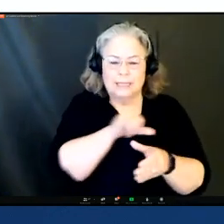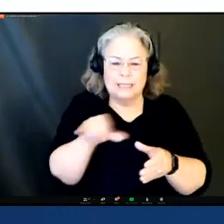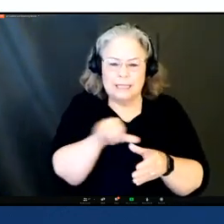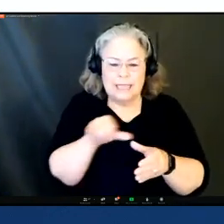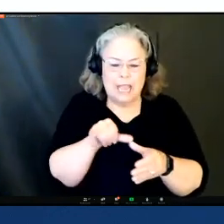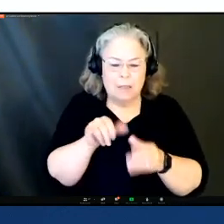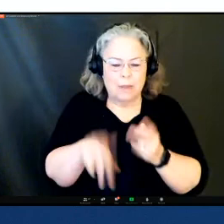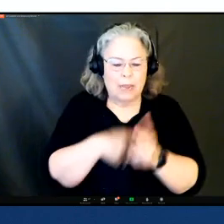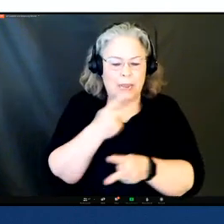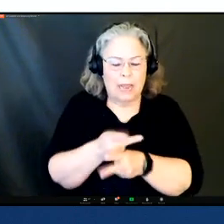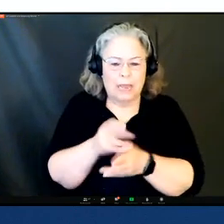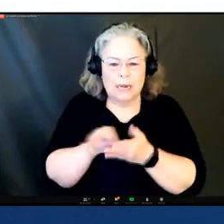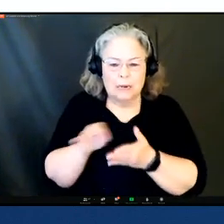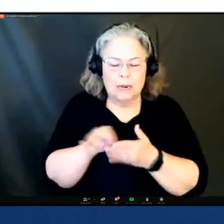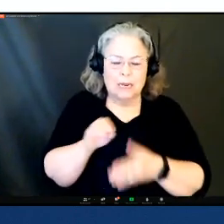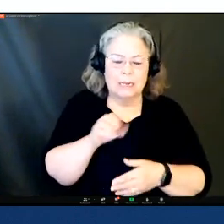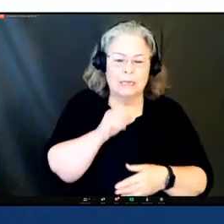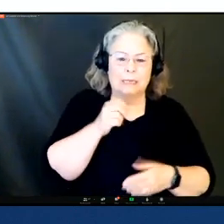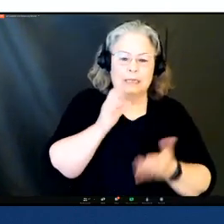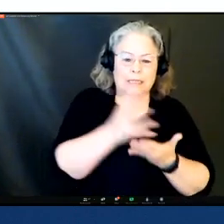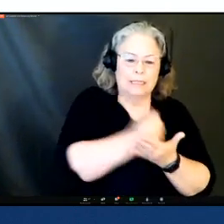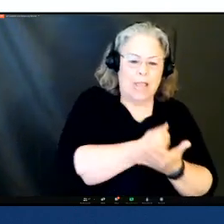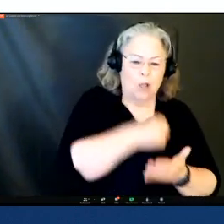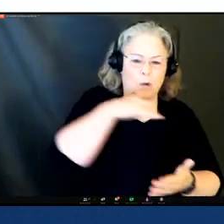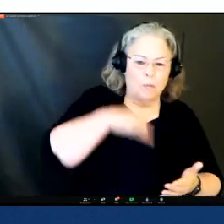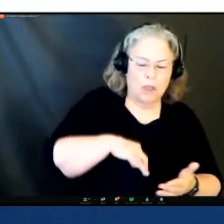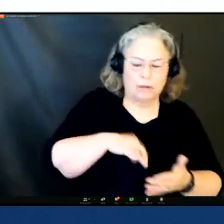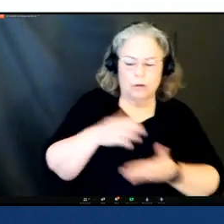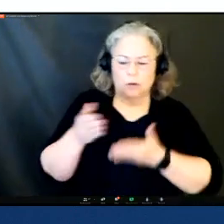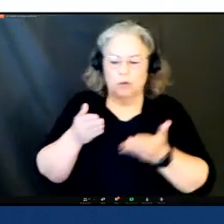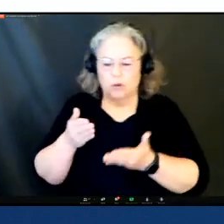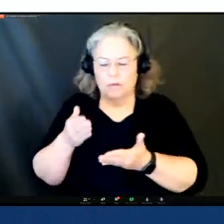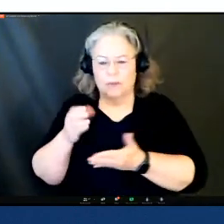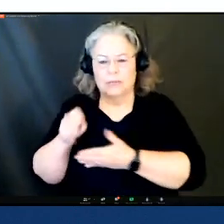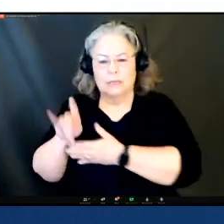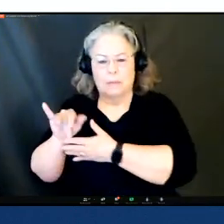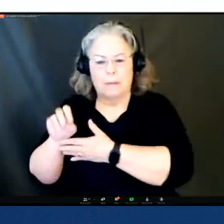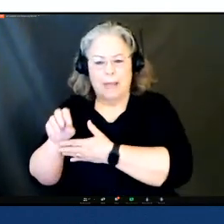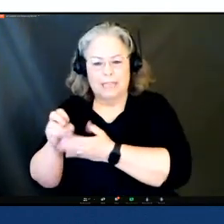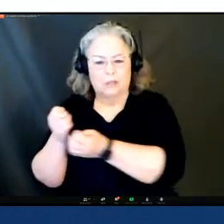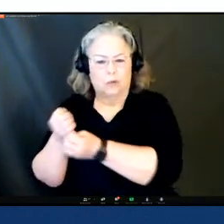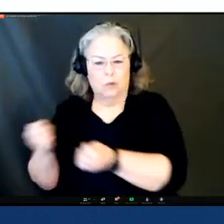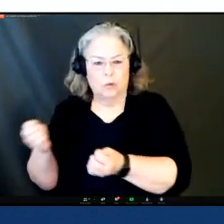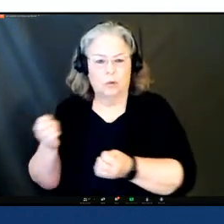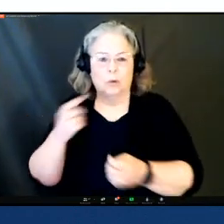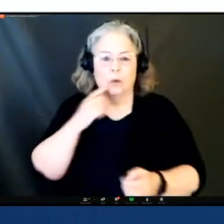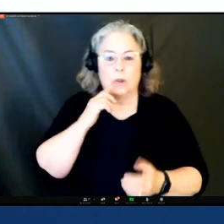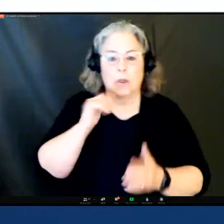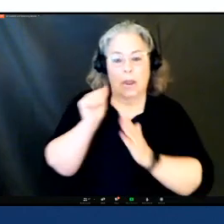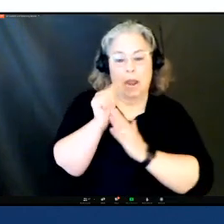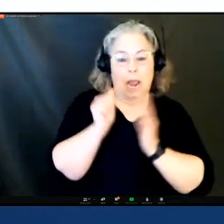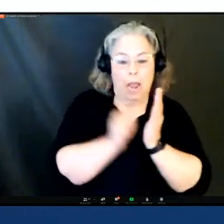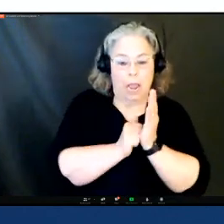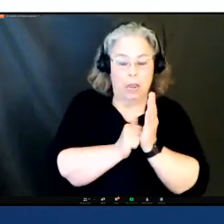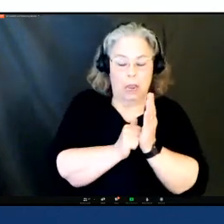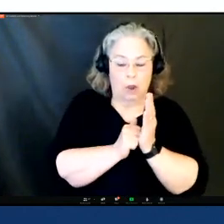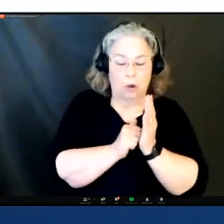Services and supplies and equipment and accounts are the lowest level at which we budget for and track revenues and expenditures.